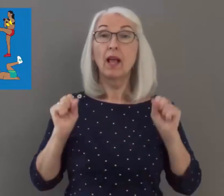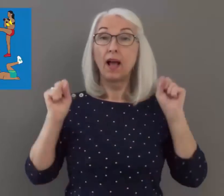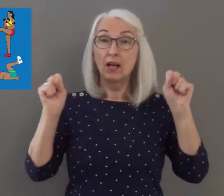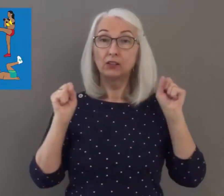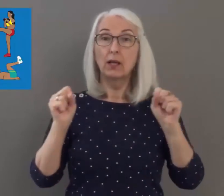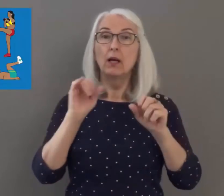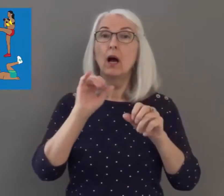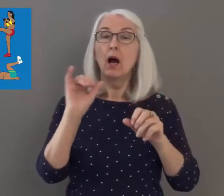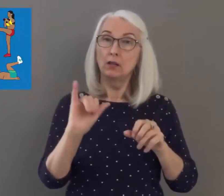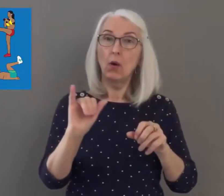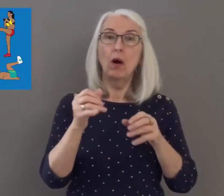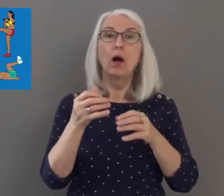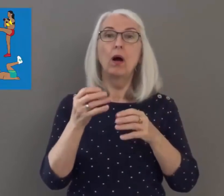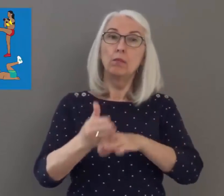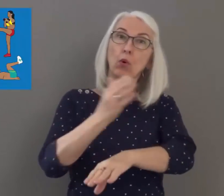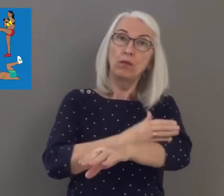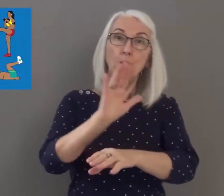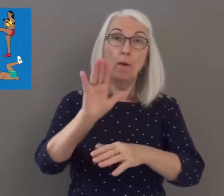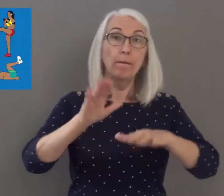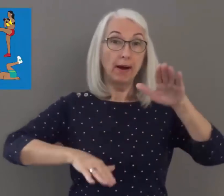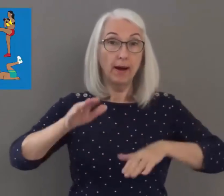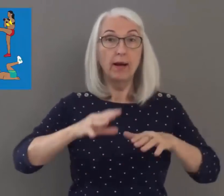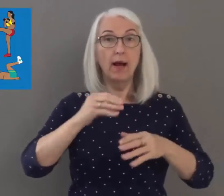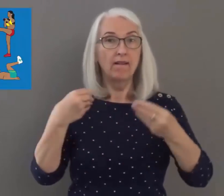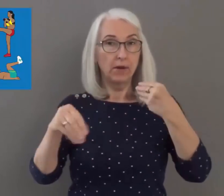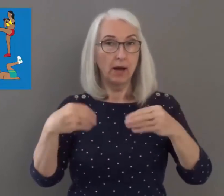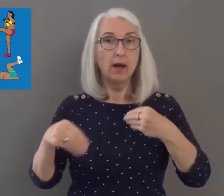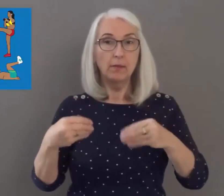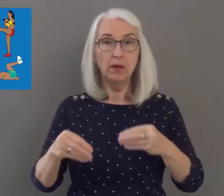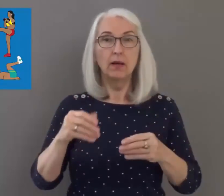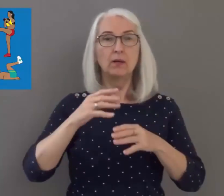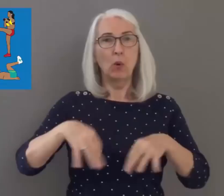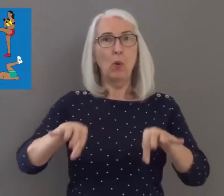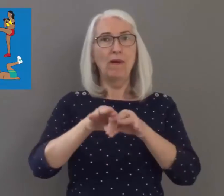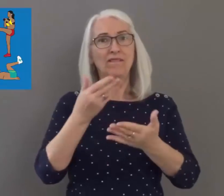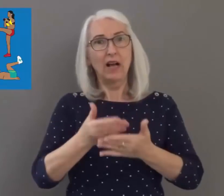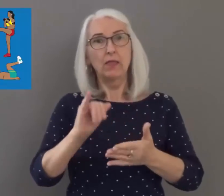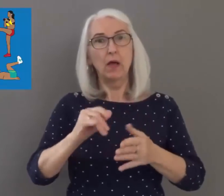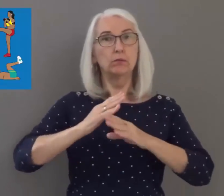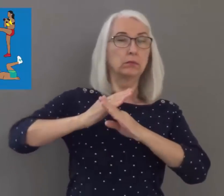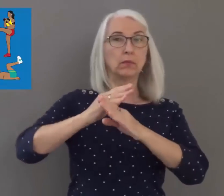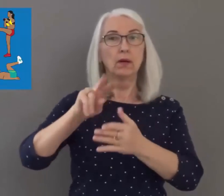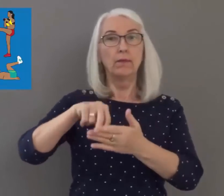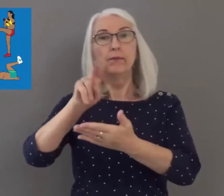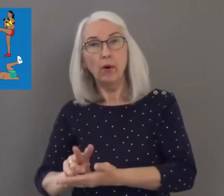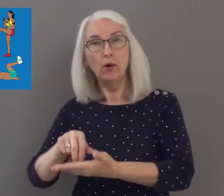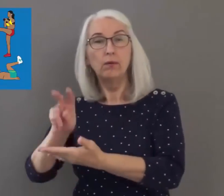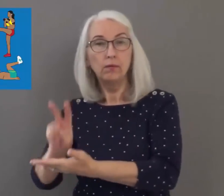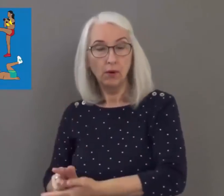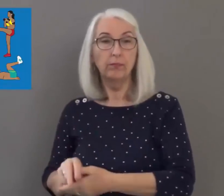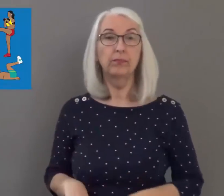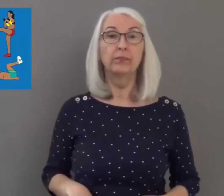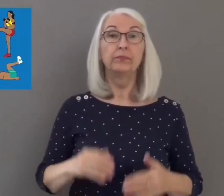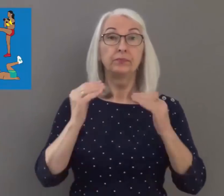Exercise can also improve balance and flexibility, important factors in preventing falls.